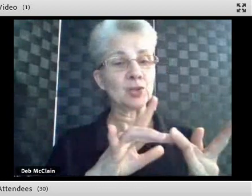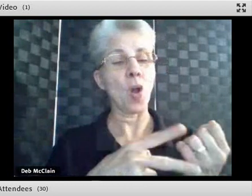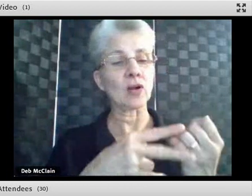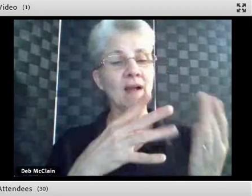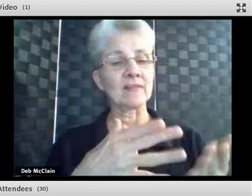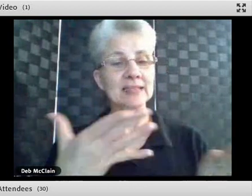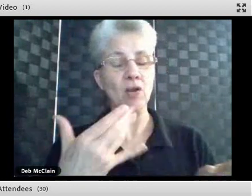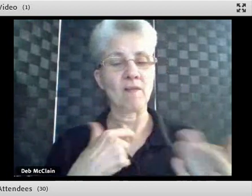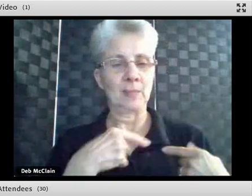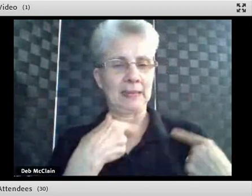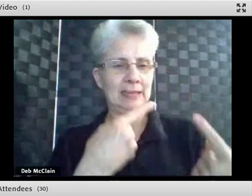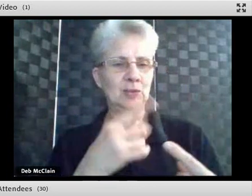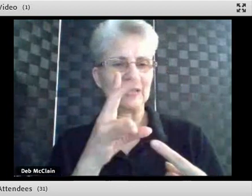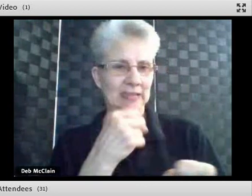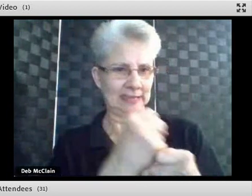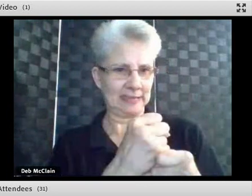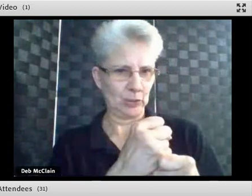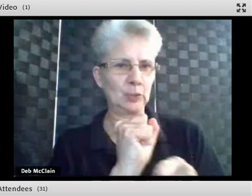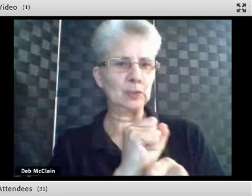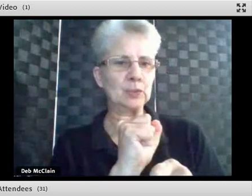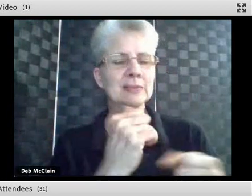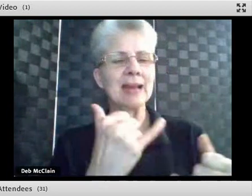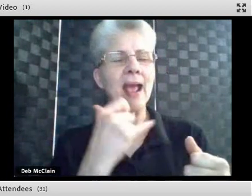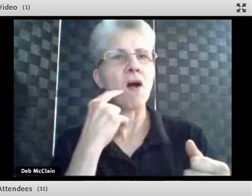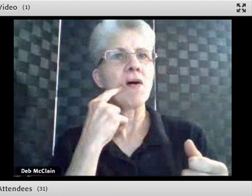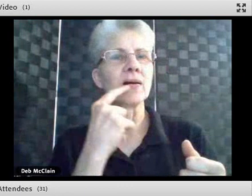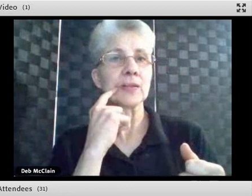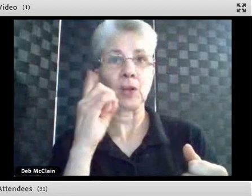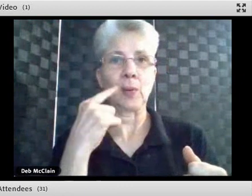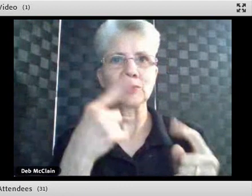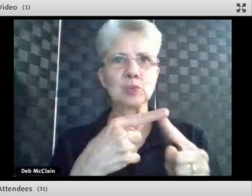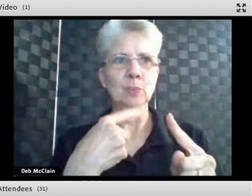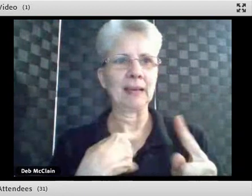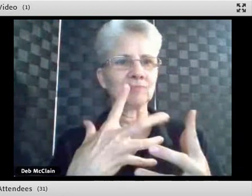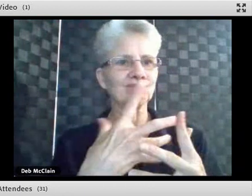I've been here 7 years now, which is a little crazy to me,